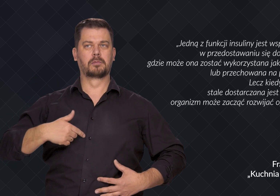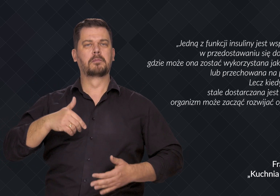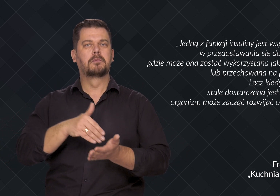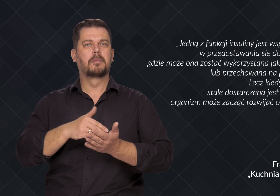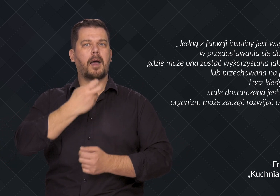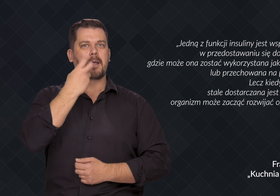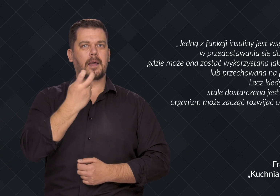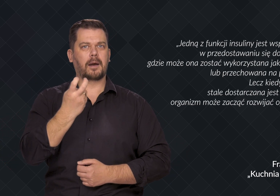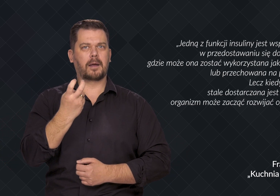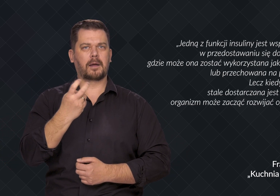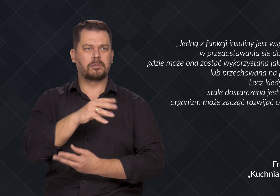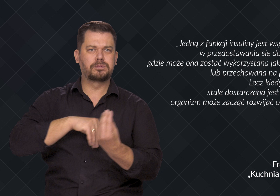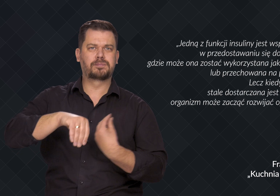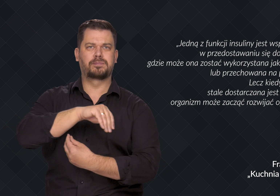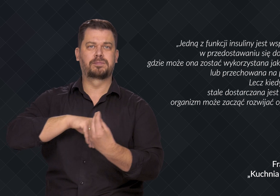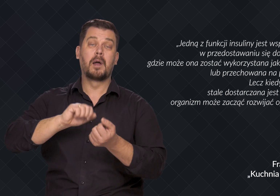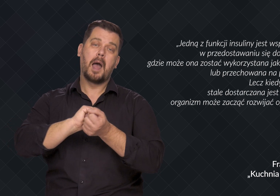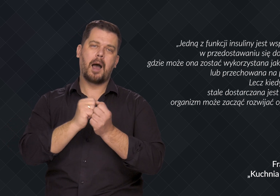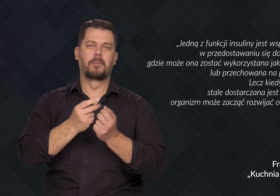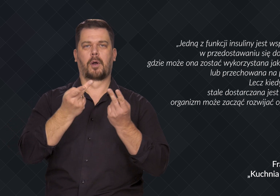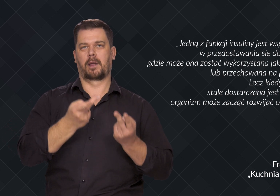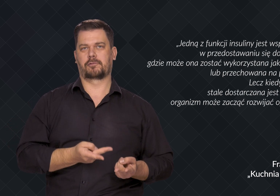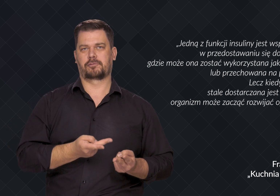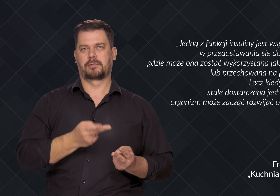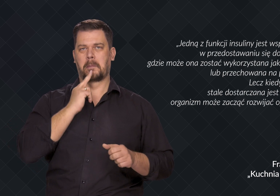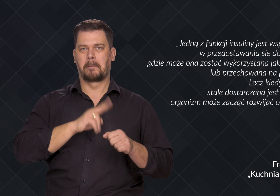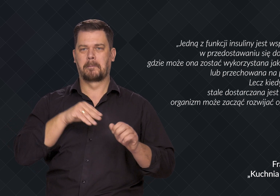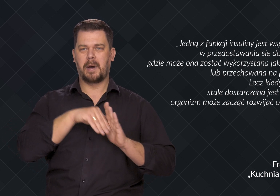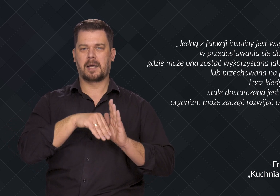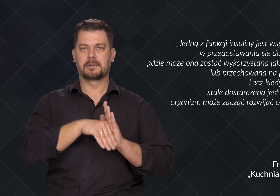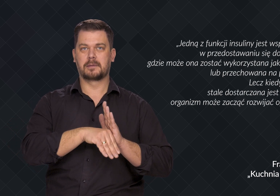where it can be used as a source of energy or stored for later use.